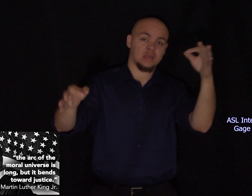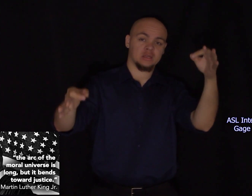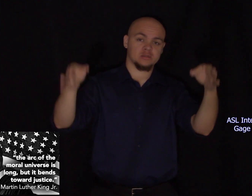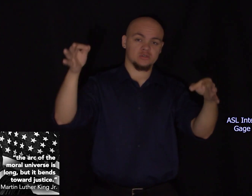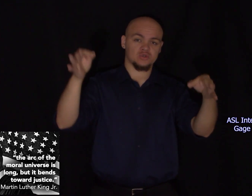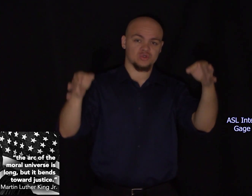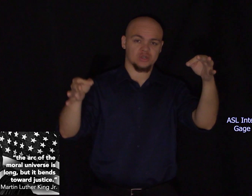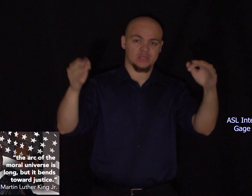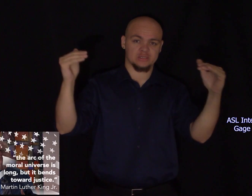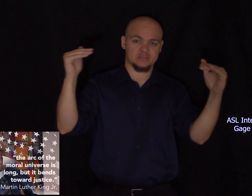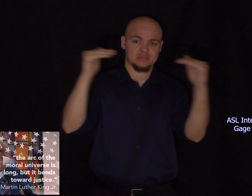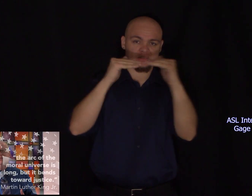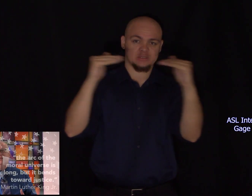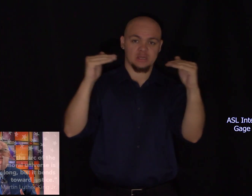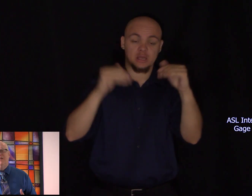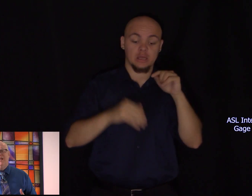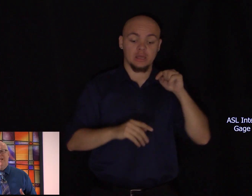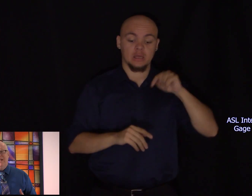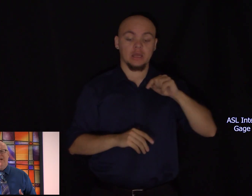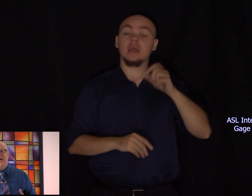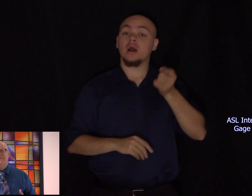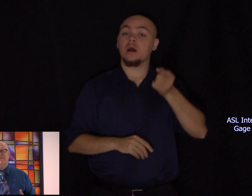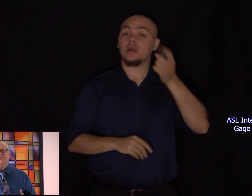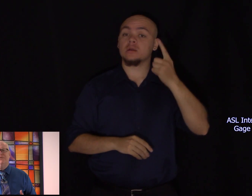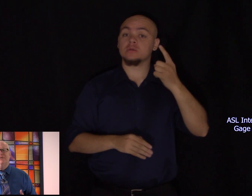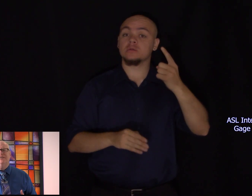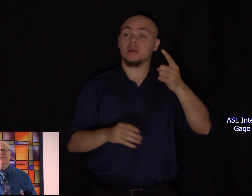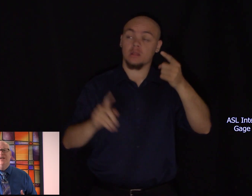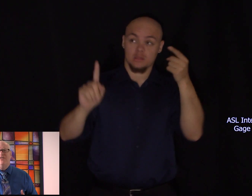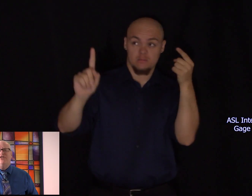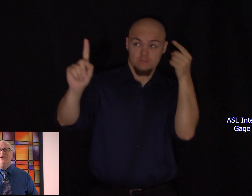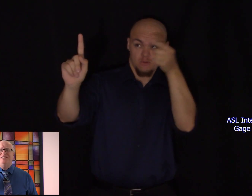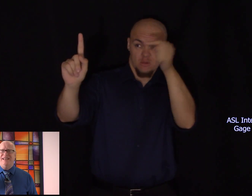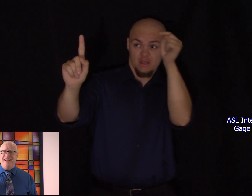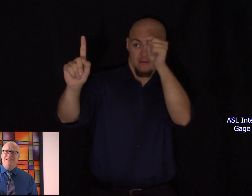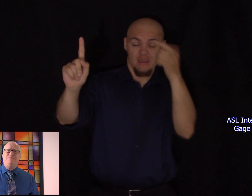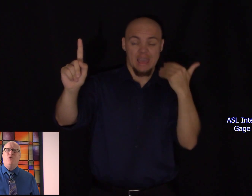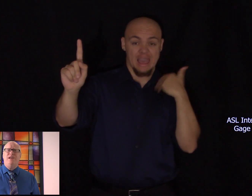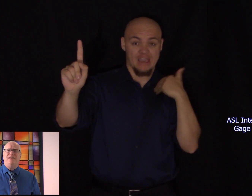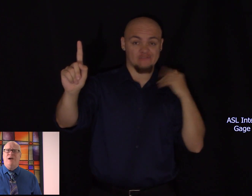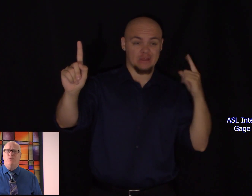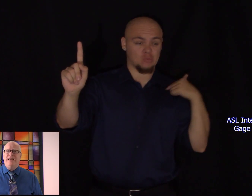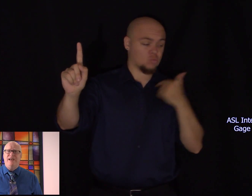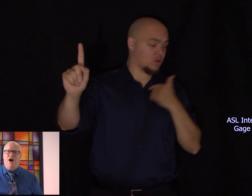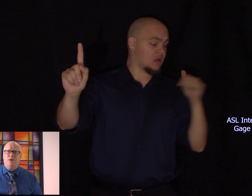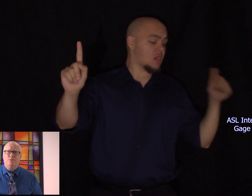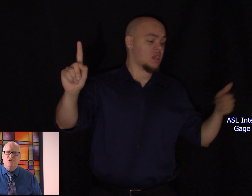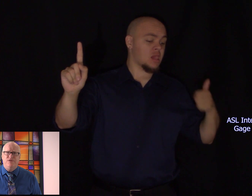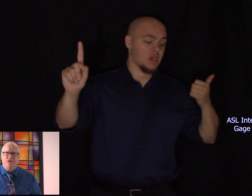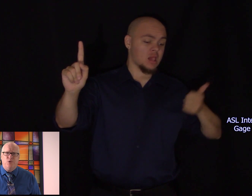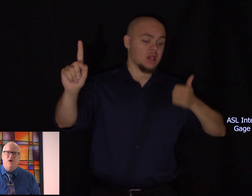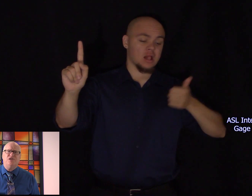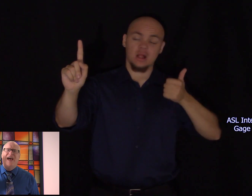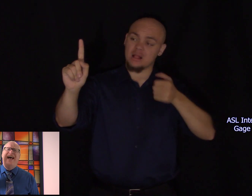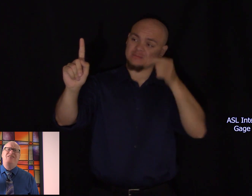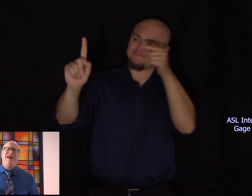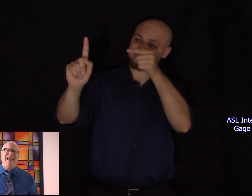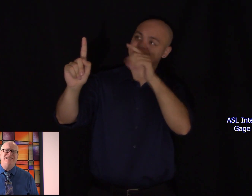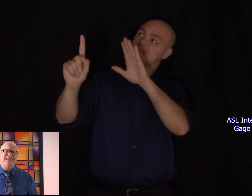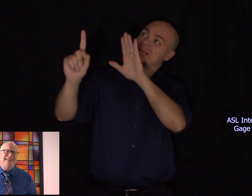justice he understood that there is an endpoint that we are moving towards and that is the